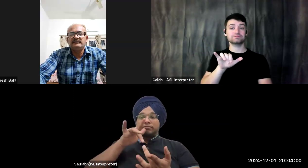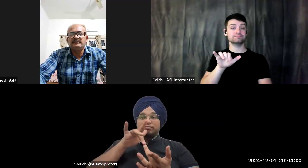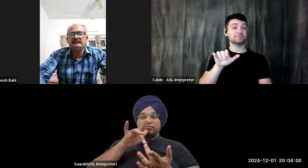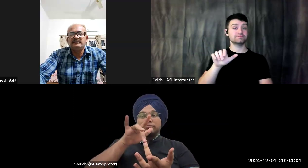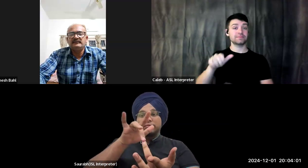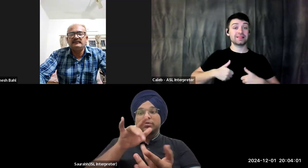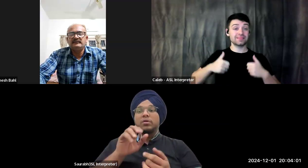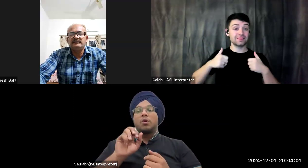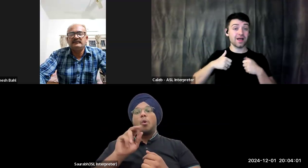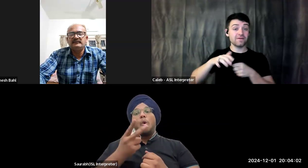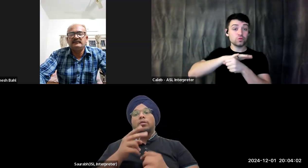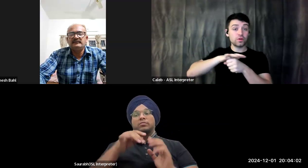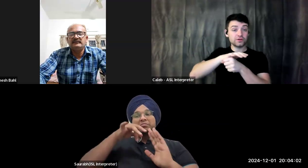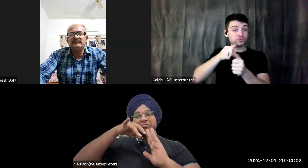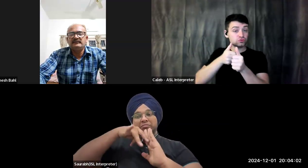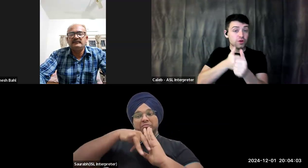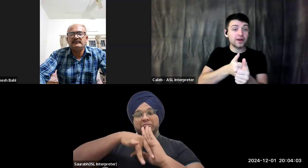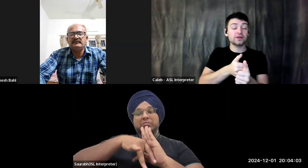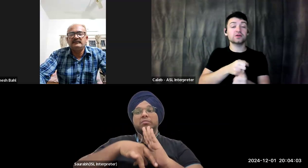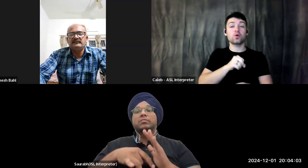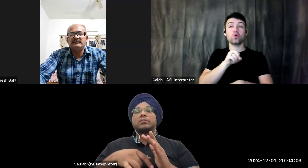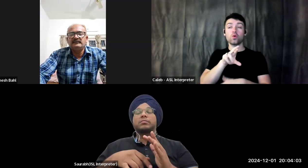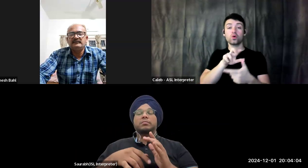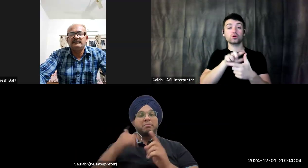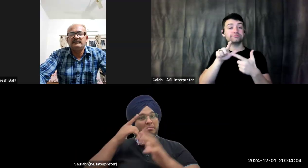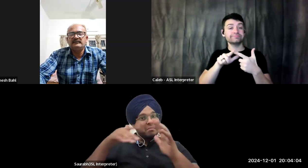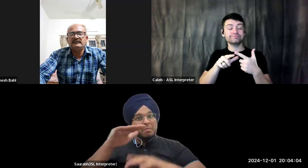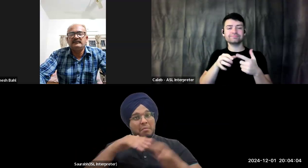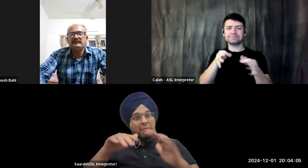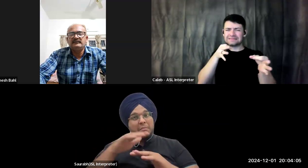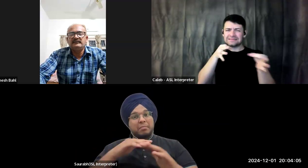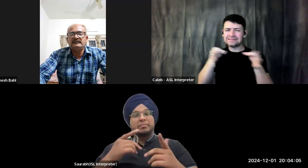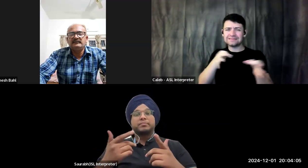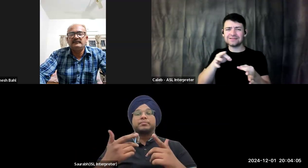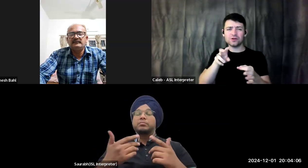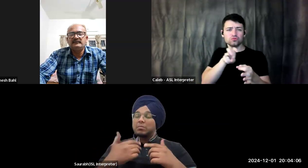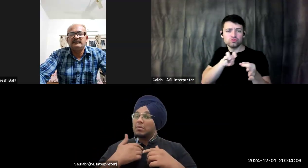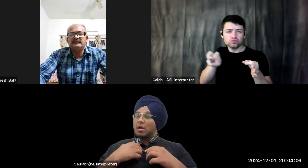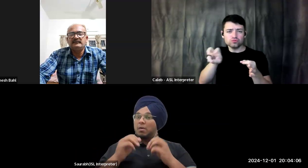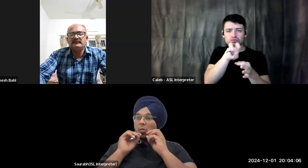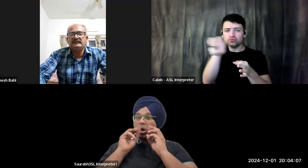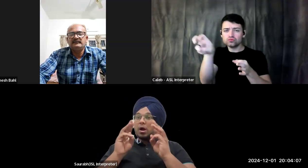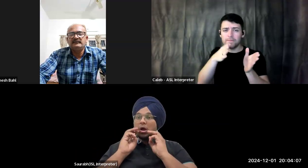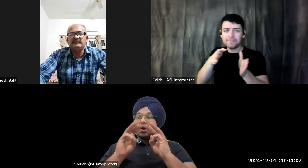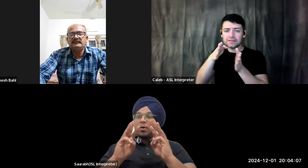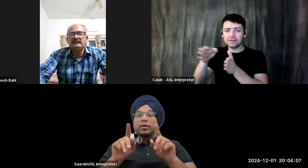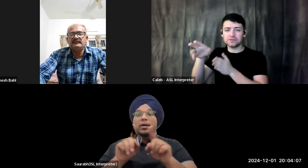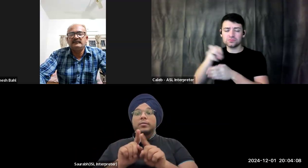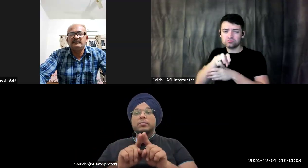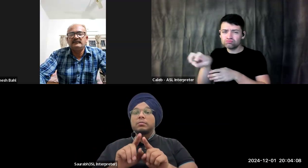or detailed route planning. I wonder if these features that I've read